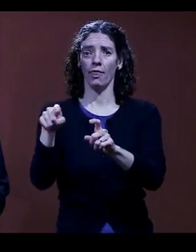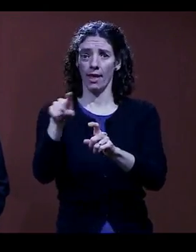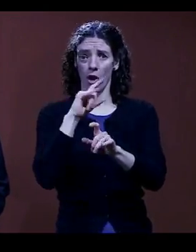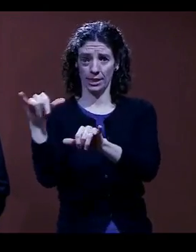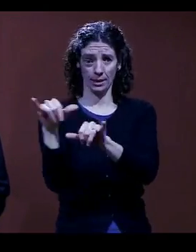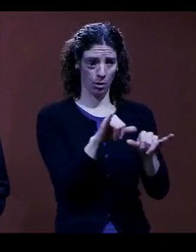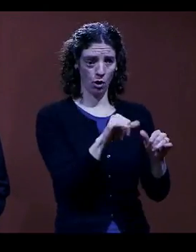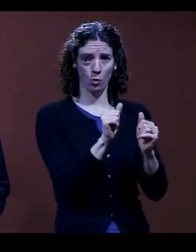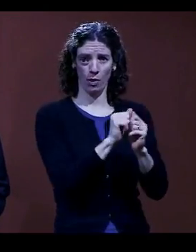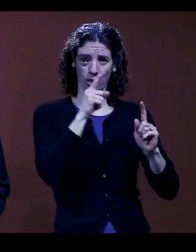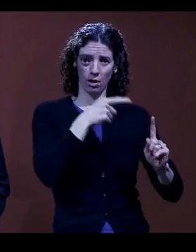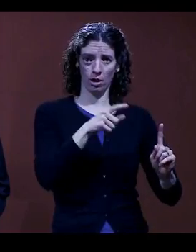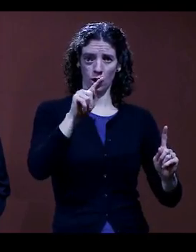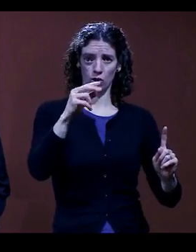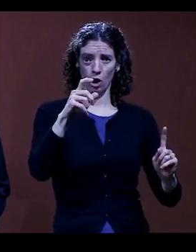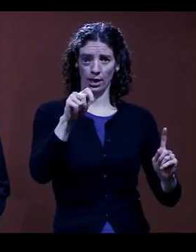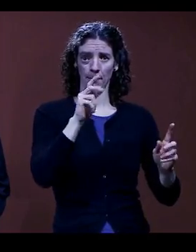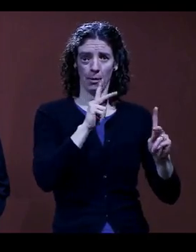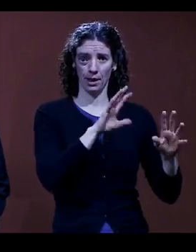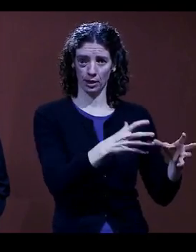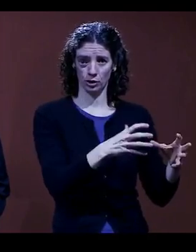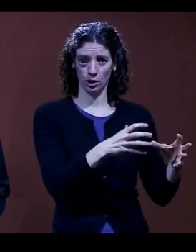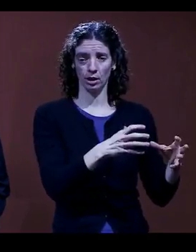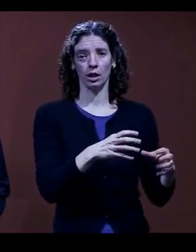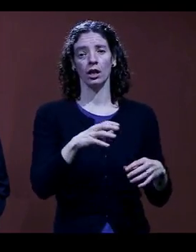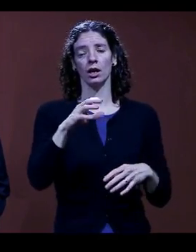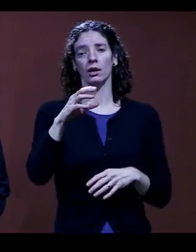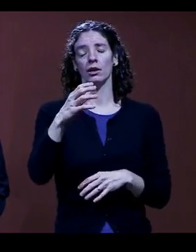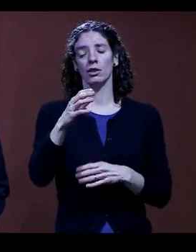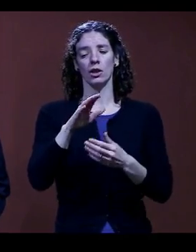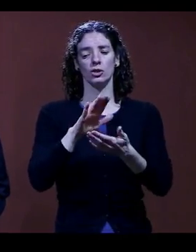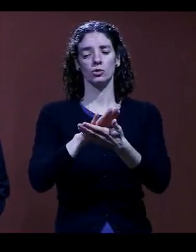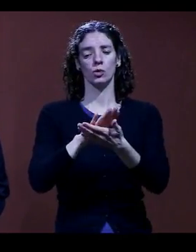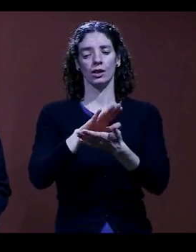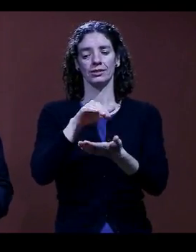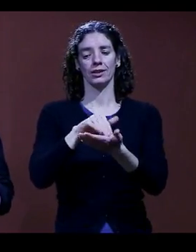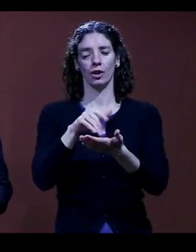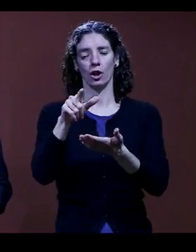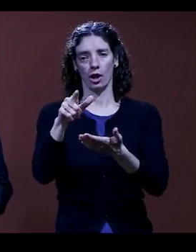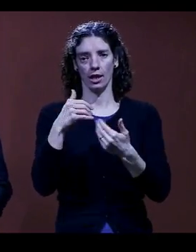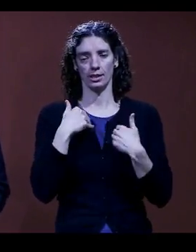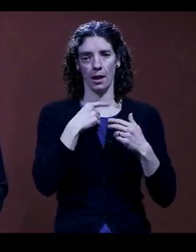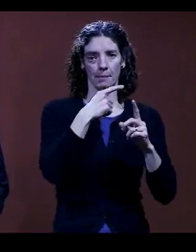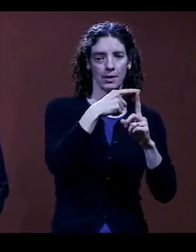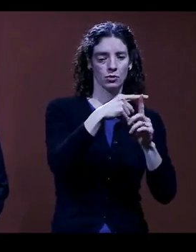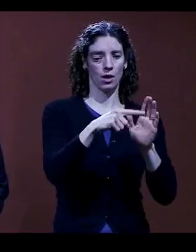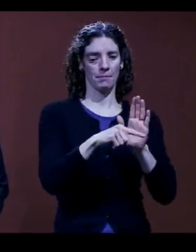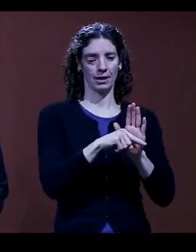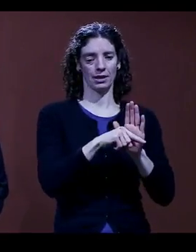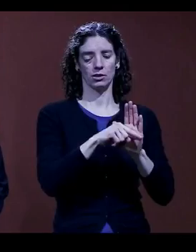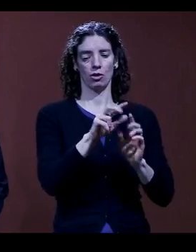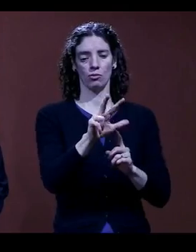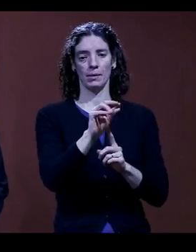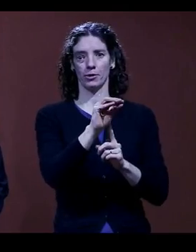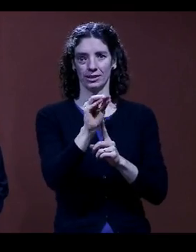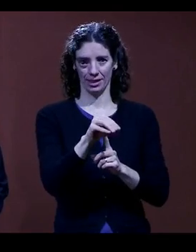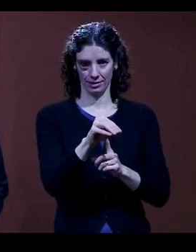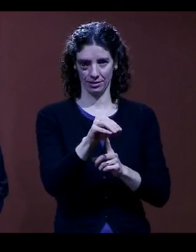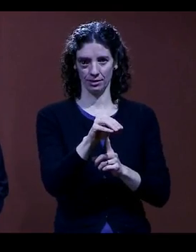The National Post-School Outcome sets a parameter of plus or minus 3% which was approved by the Office of Special Education Programs.